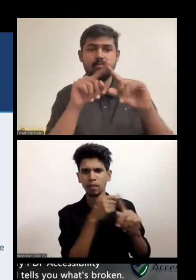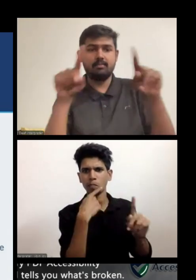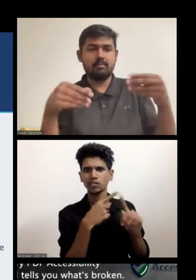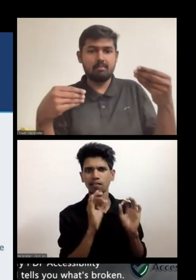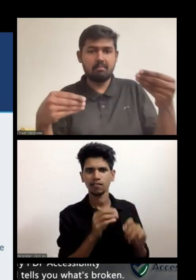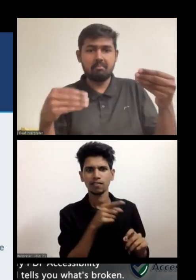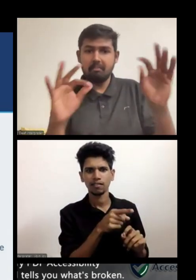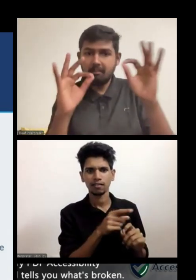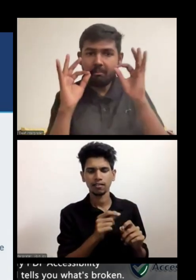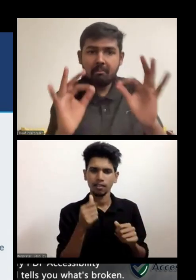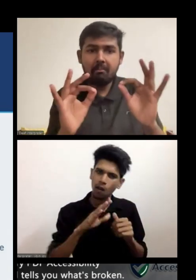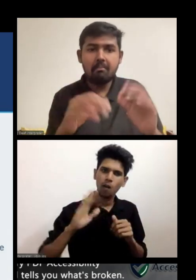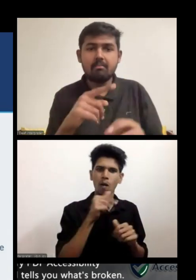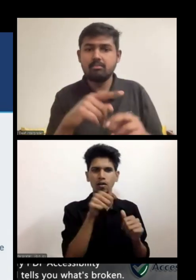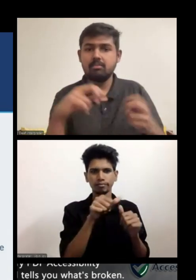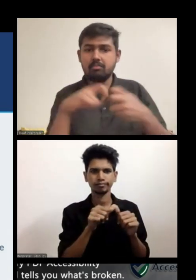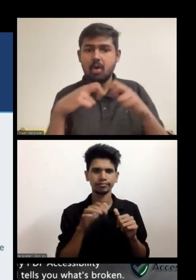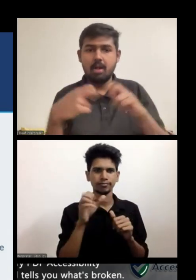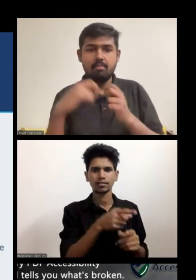about the PDF accessibility.